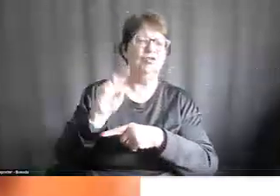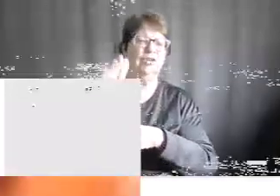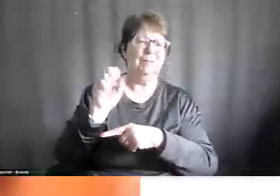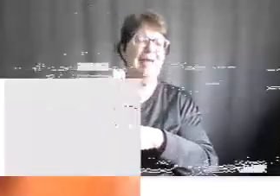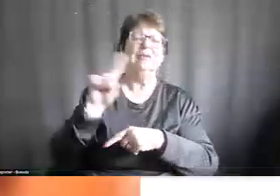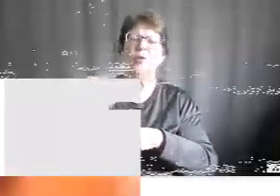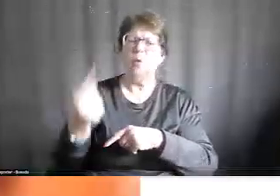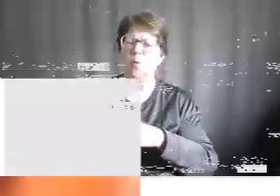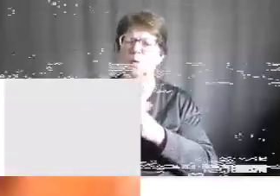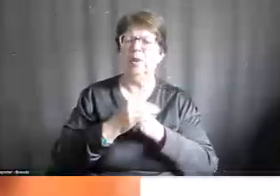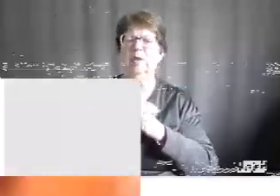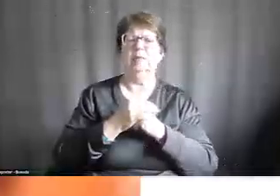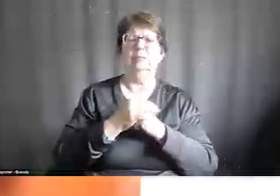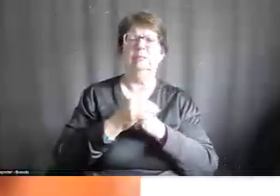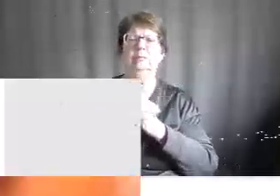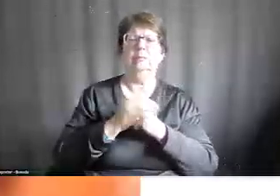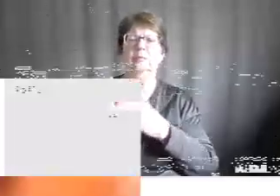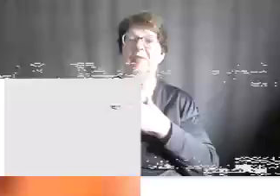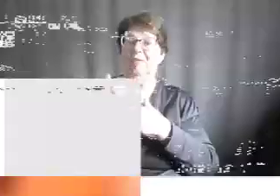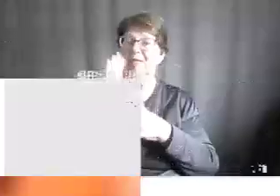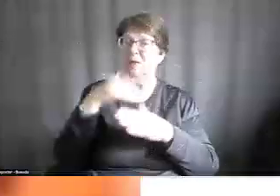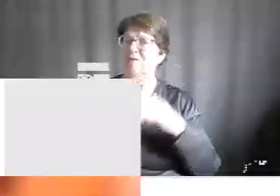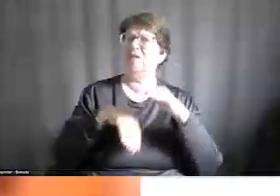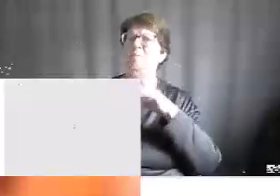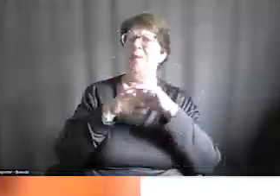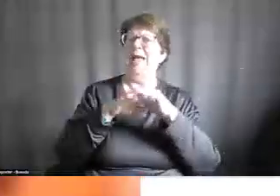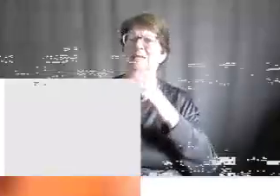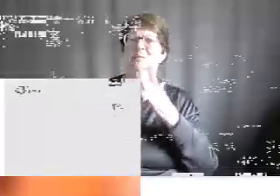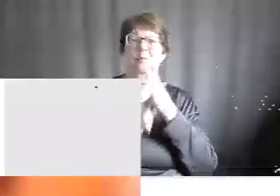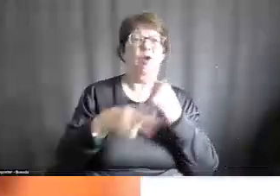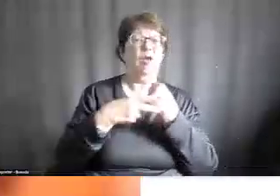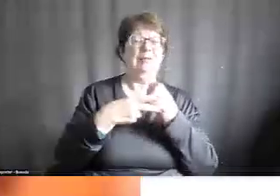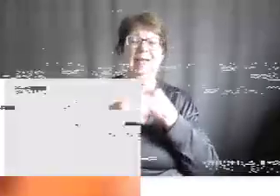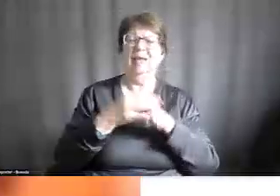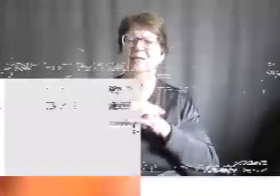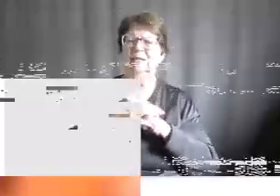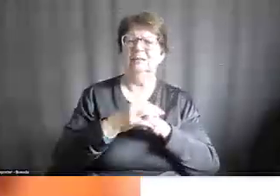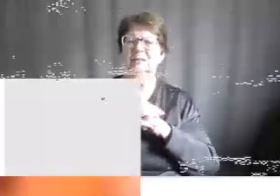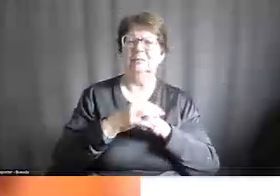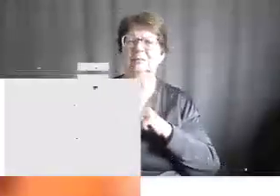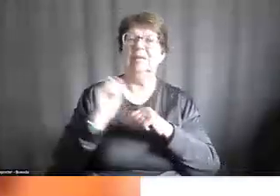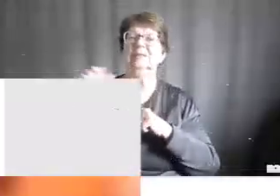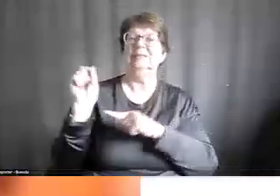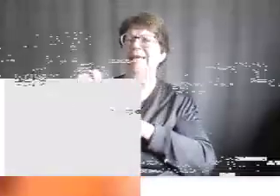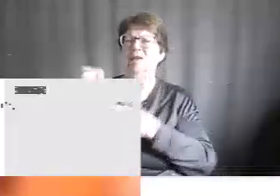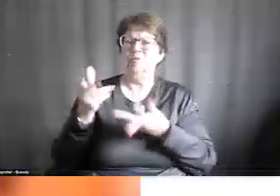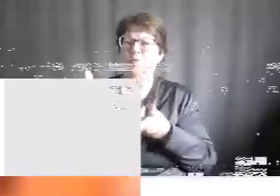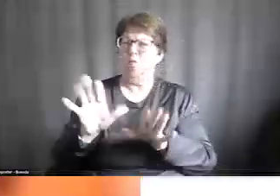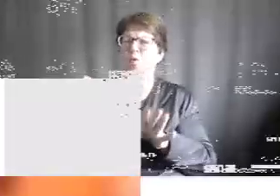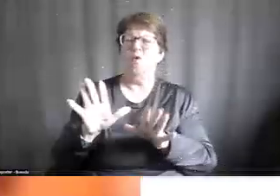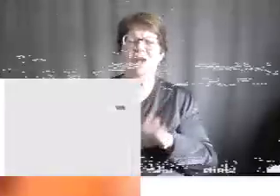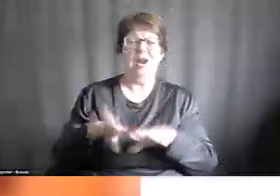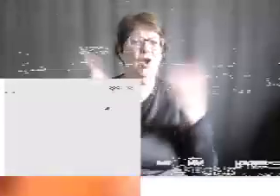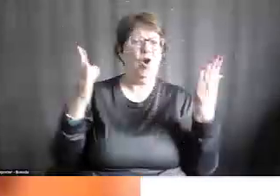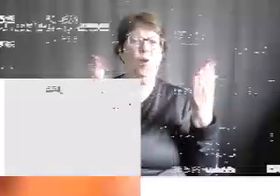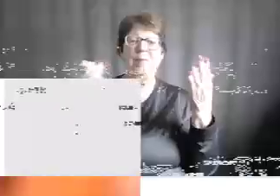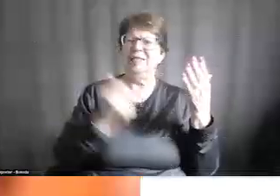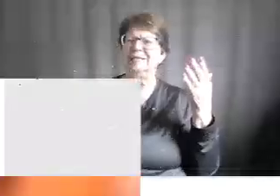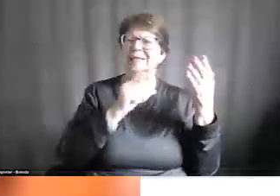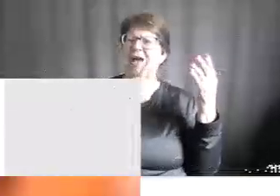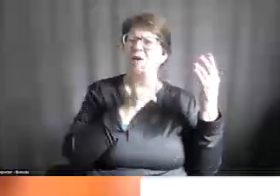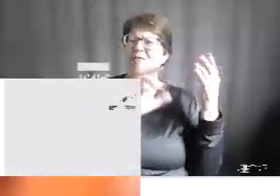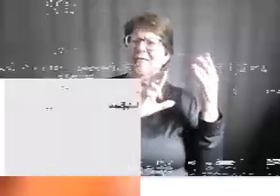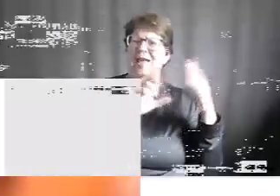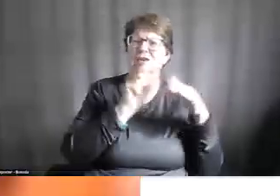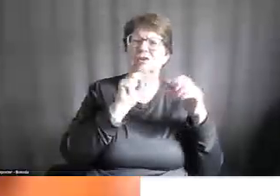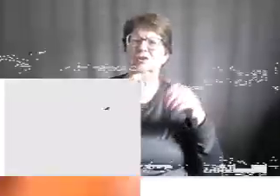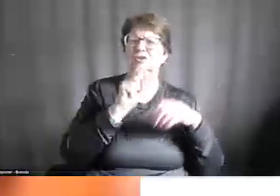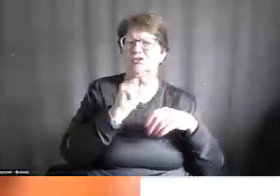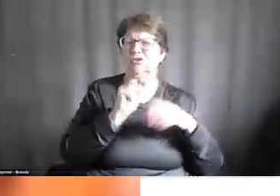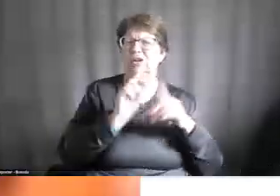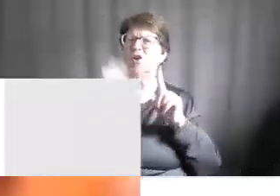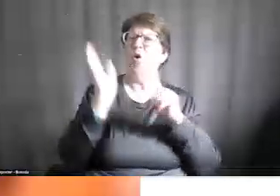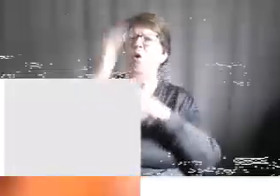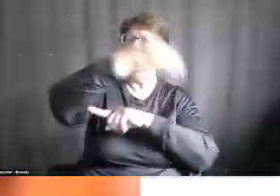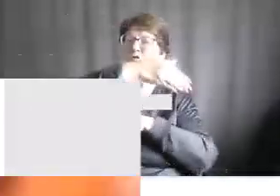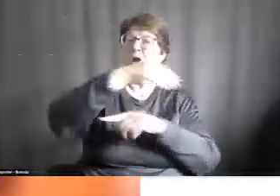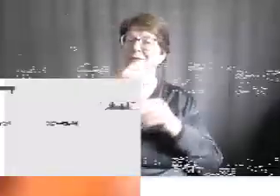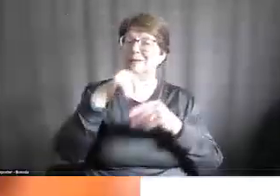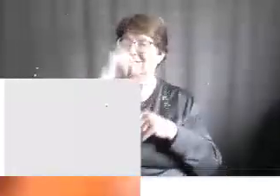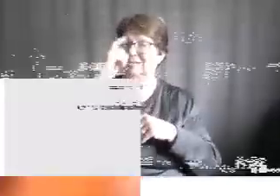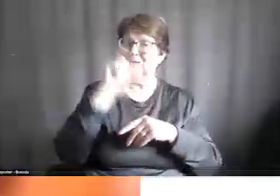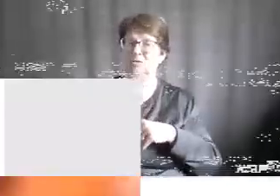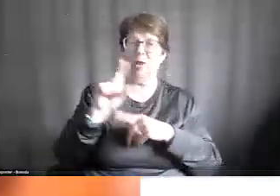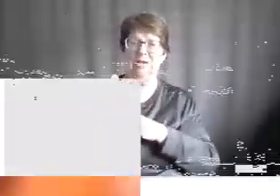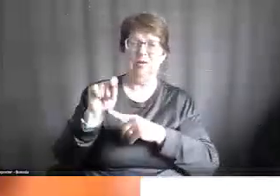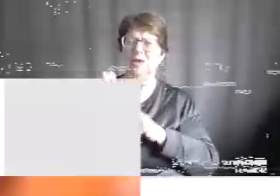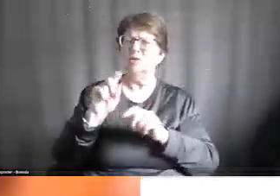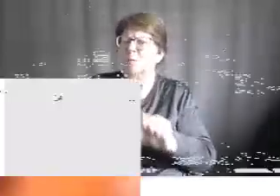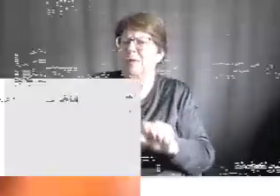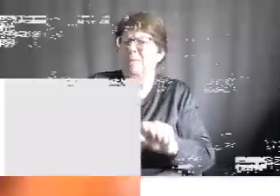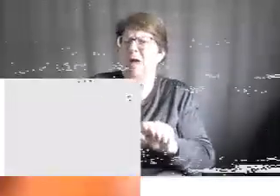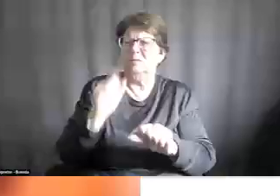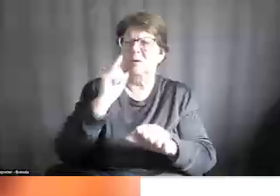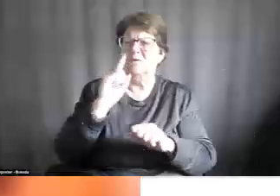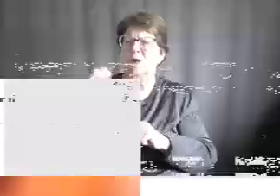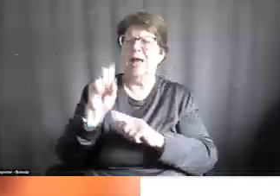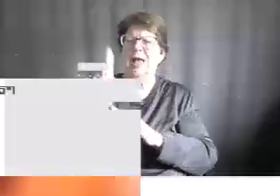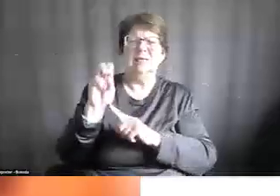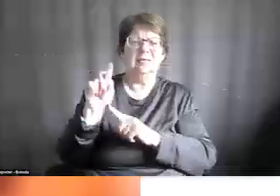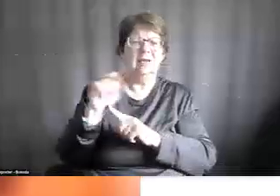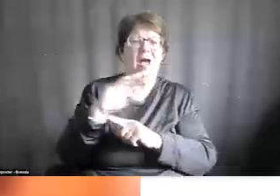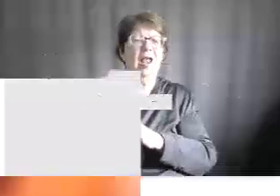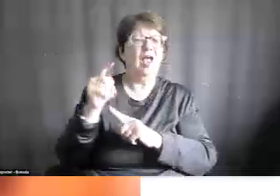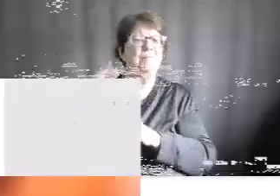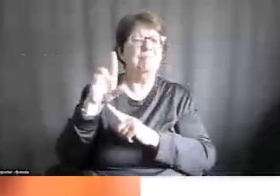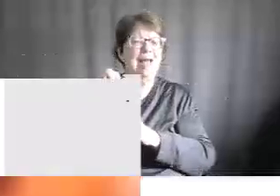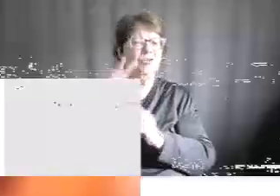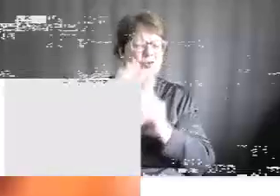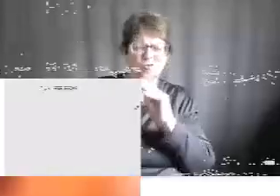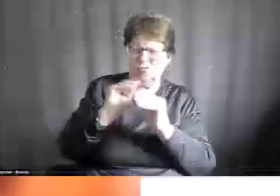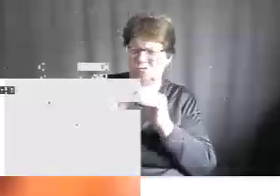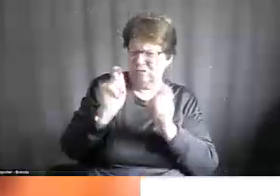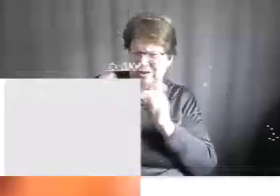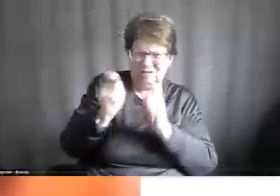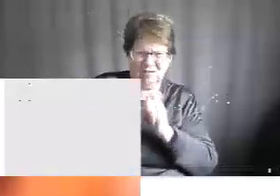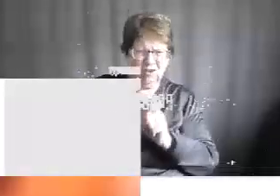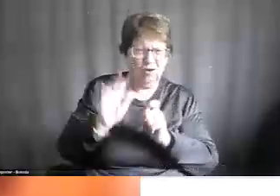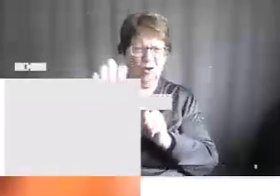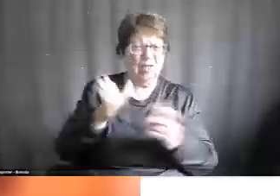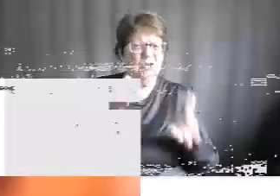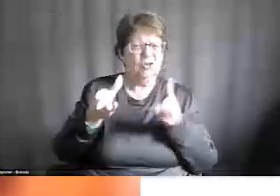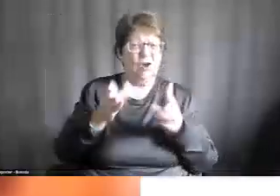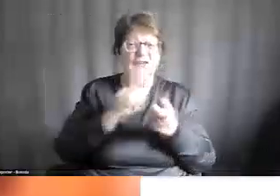Boardroom: This would have the maximum cost savings. And Seattle has already opened the Southlander Street overcrossing in summer of 2020, so it would be possible for SDOT and Metro to reconfigure their service to meet Link at the Lander Street Station.